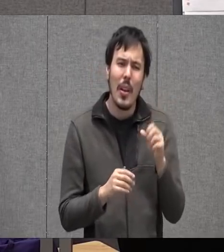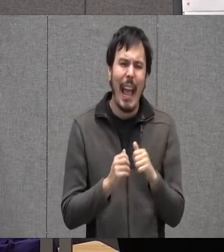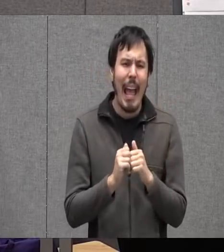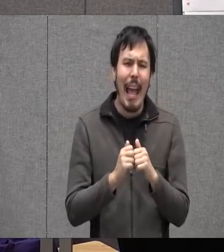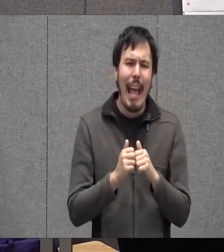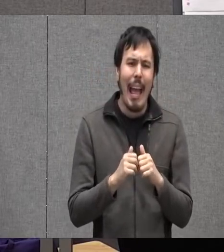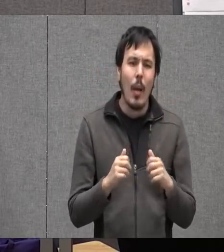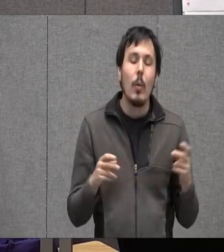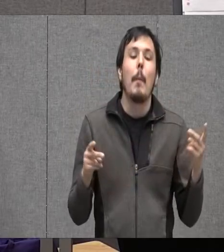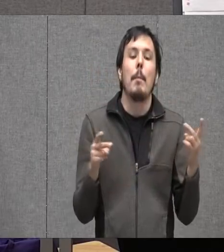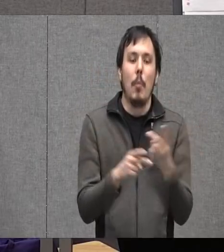Multiply it by 10.